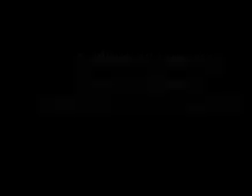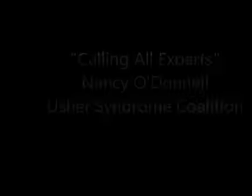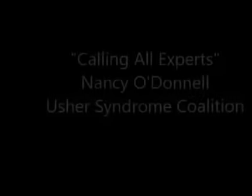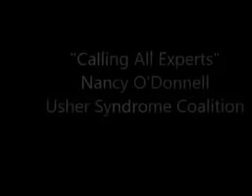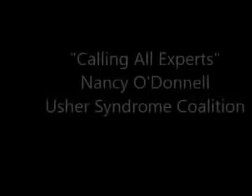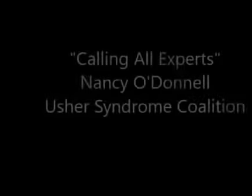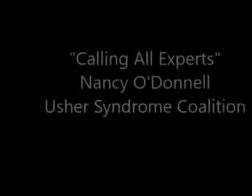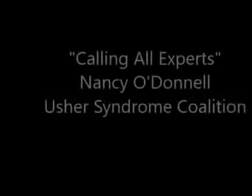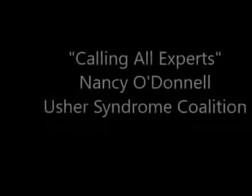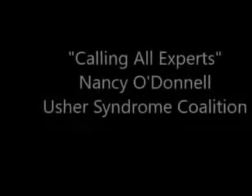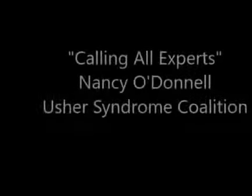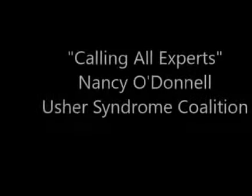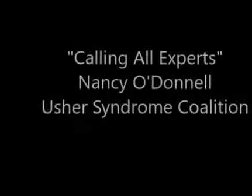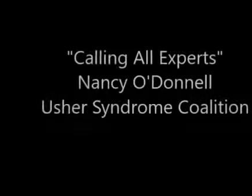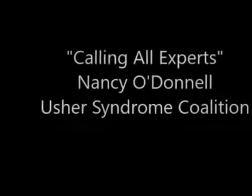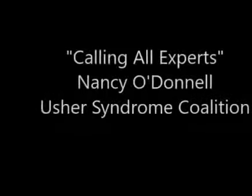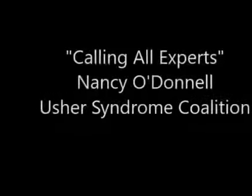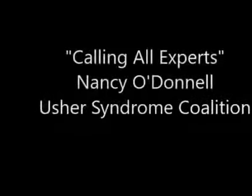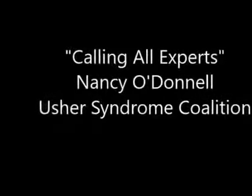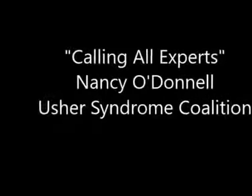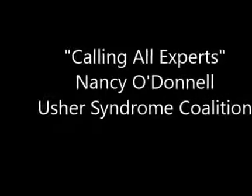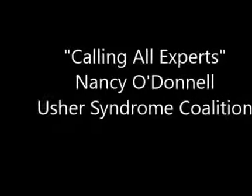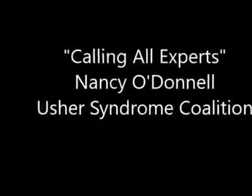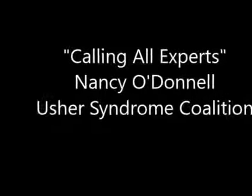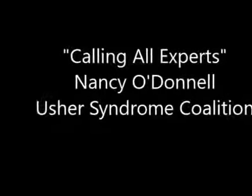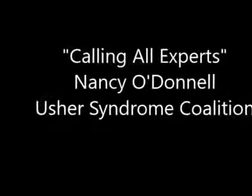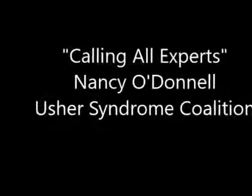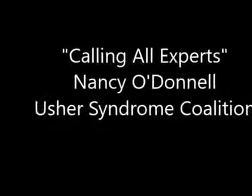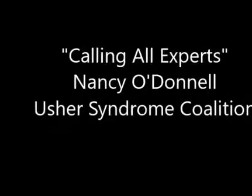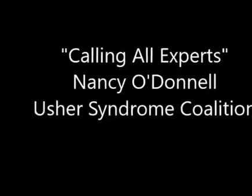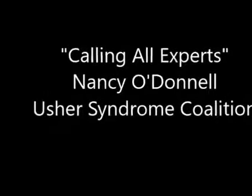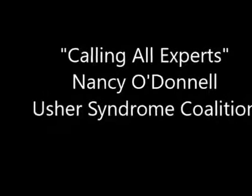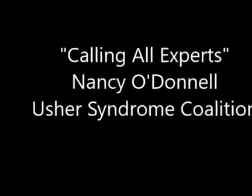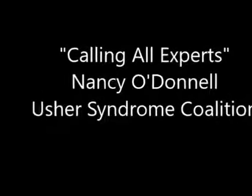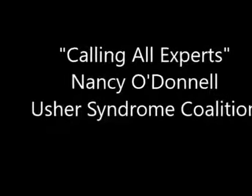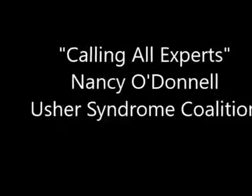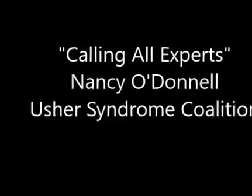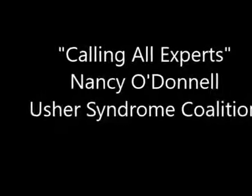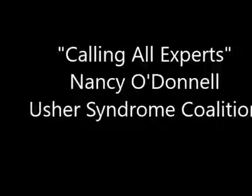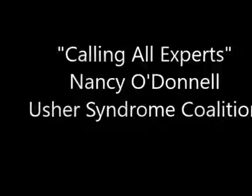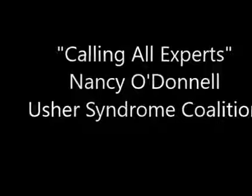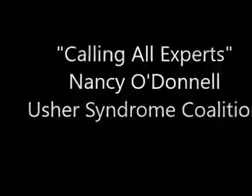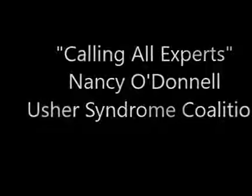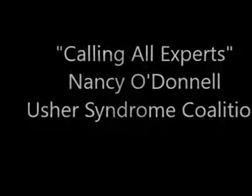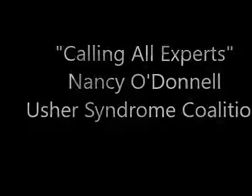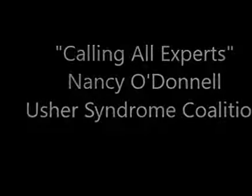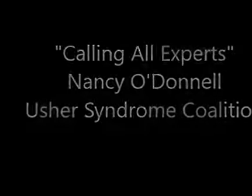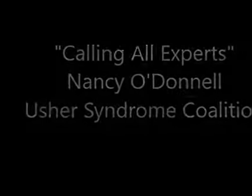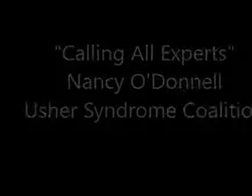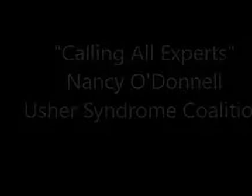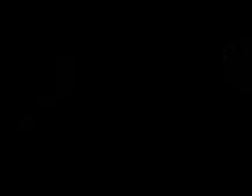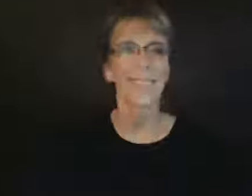Title page: "Calling All Experts" with Nancy O'Donnell, Usher Syndrome Coalition